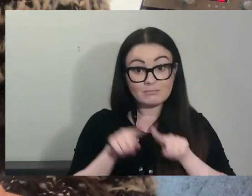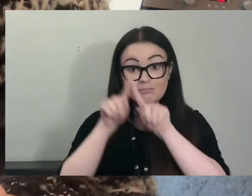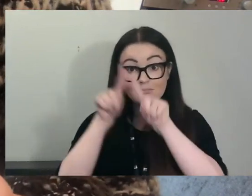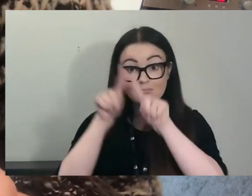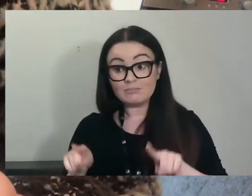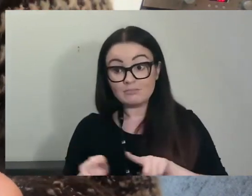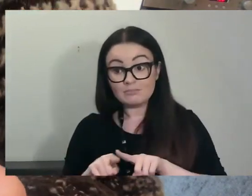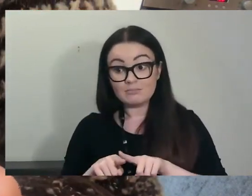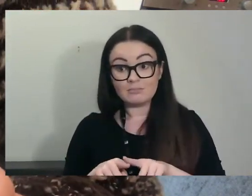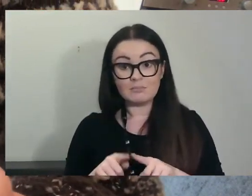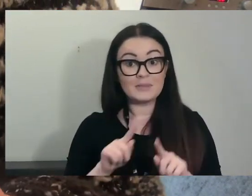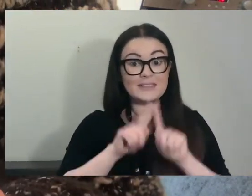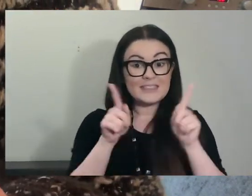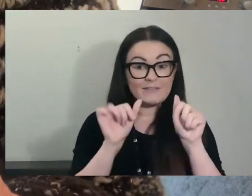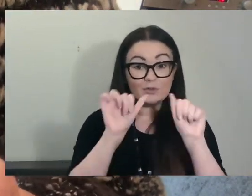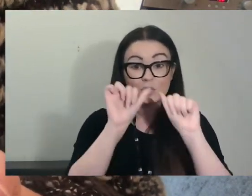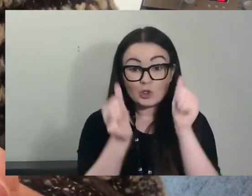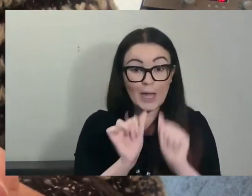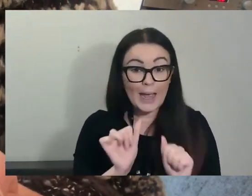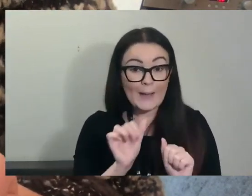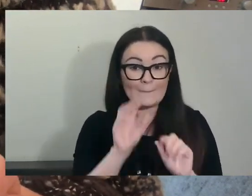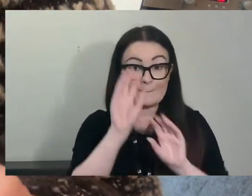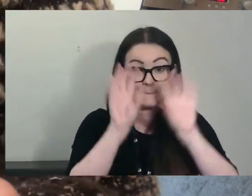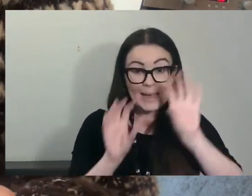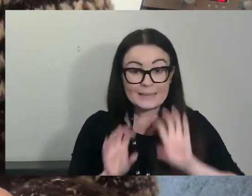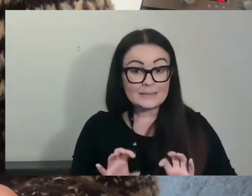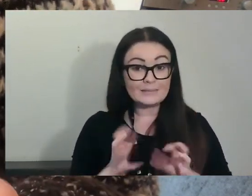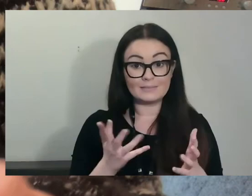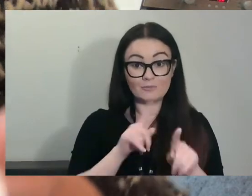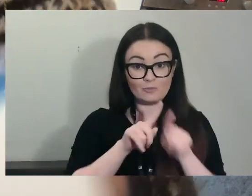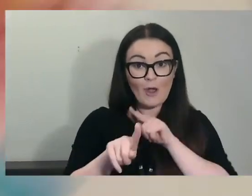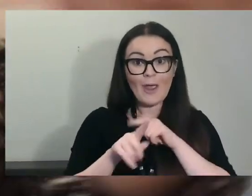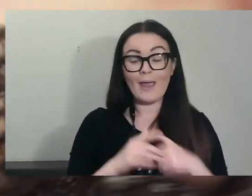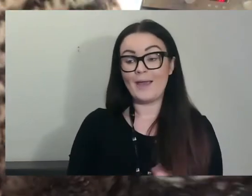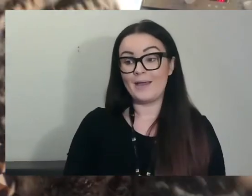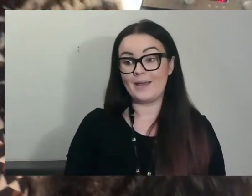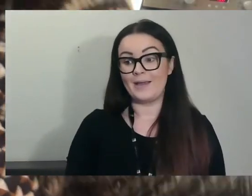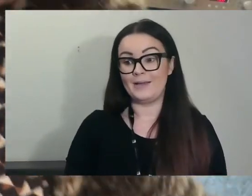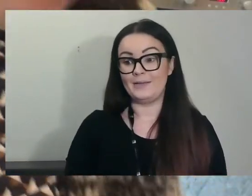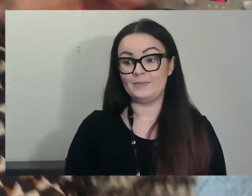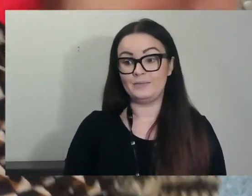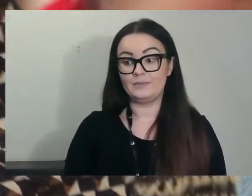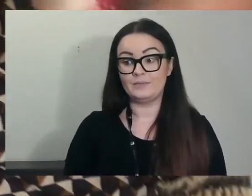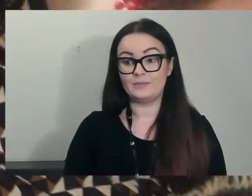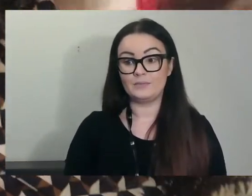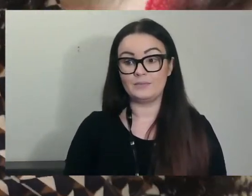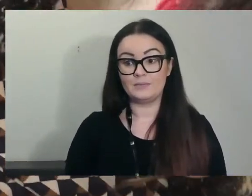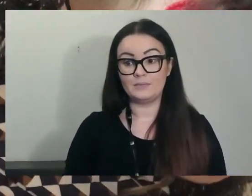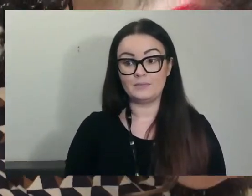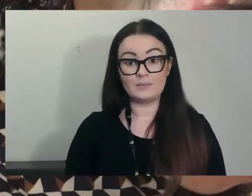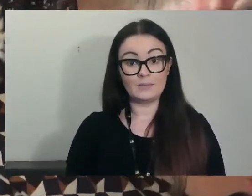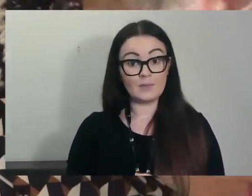and decide what shapes and patterns you like the most and go with that. Now if you want